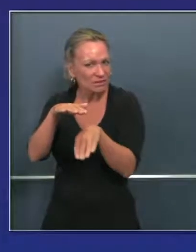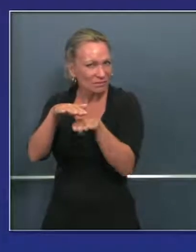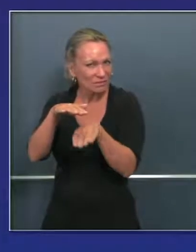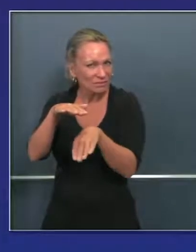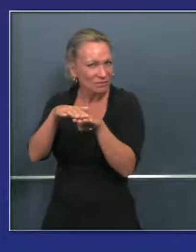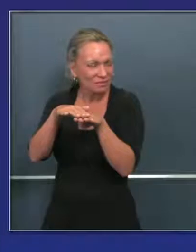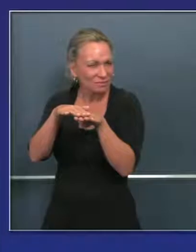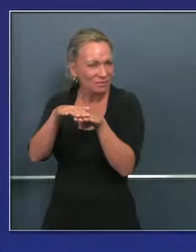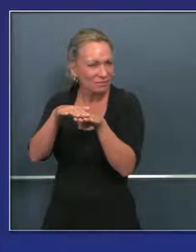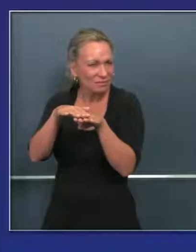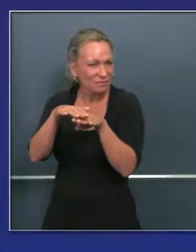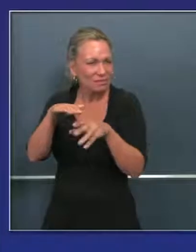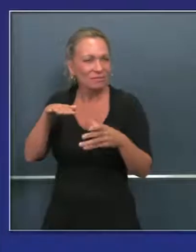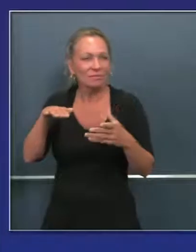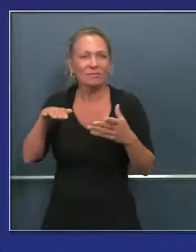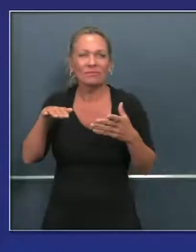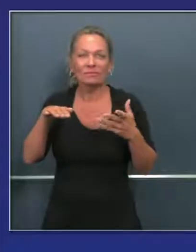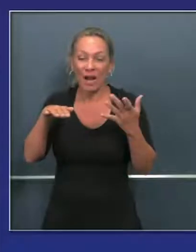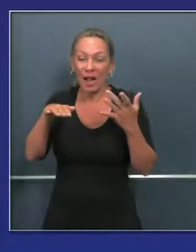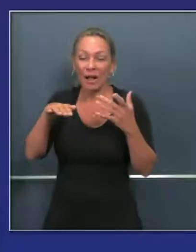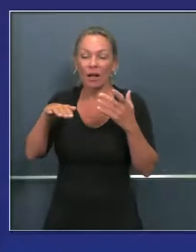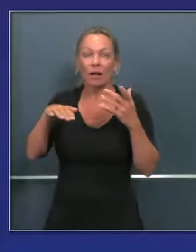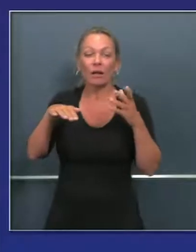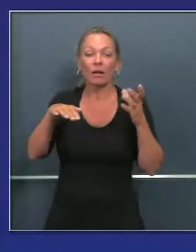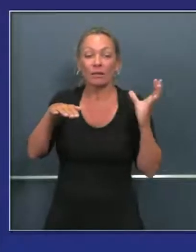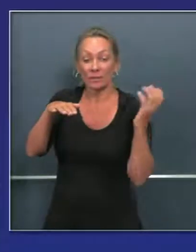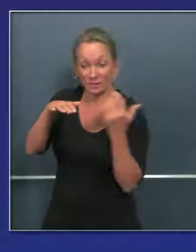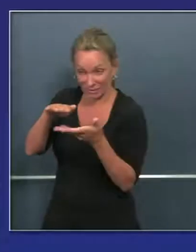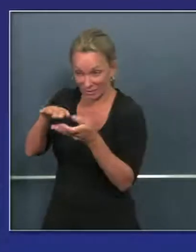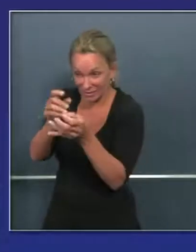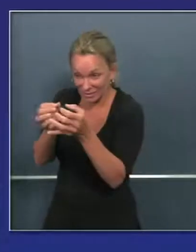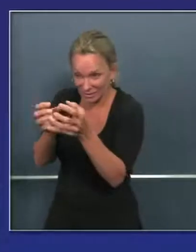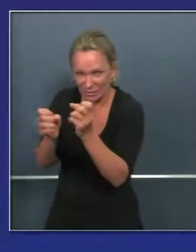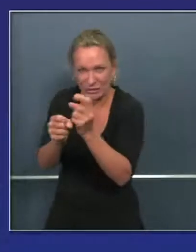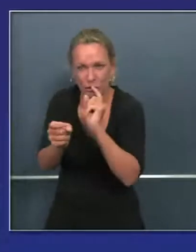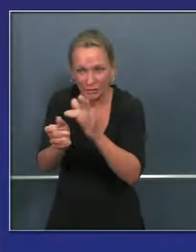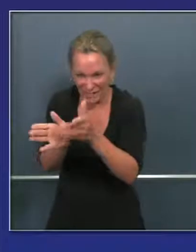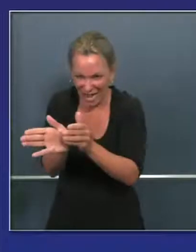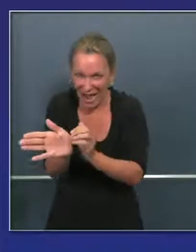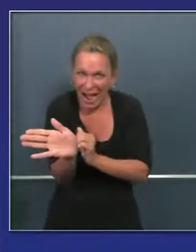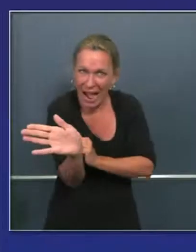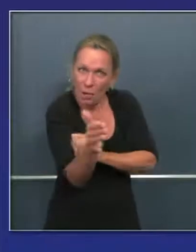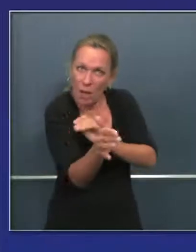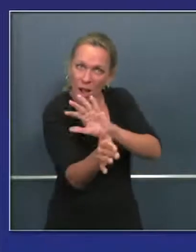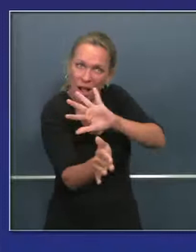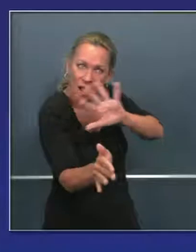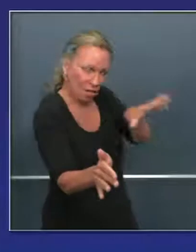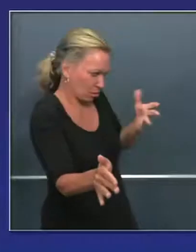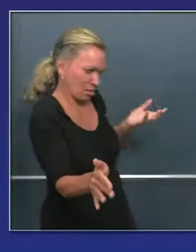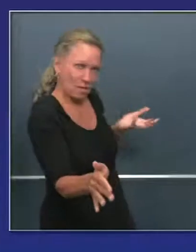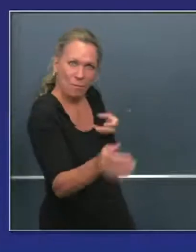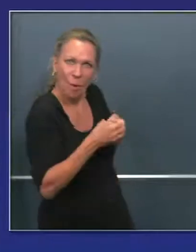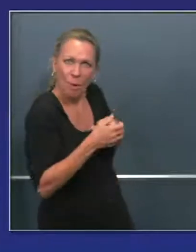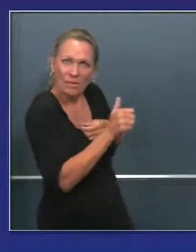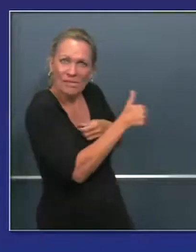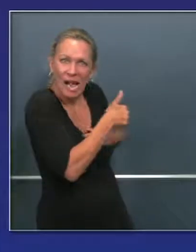that is ultimately our ability to care for people in the hospitals when we see less than 20% of ICU